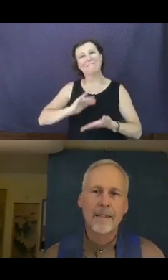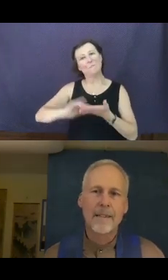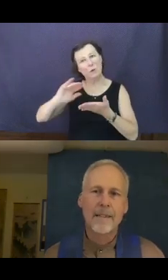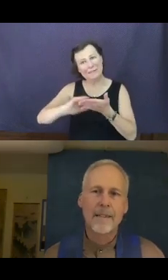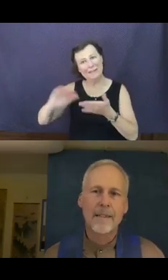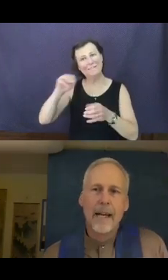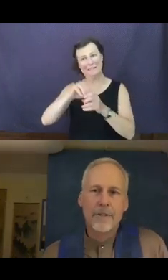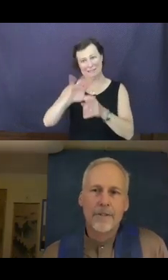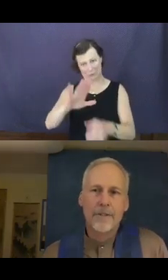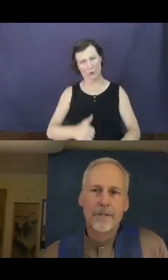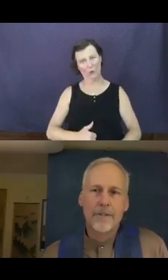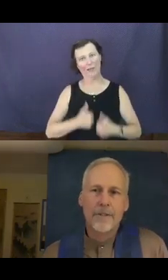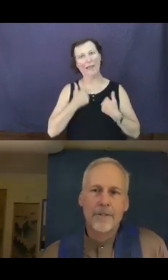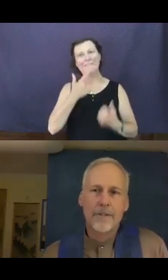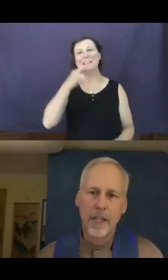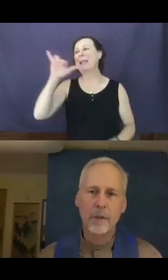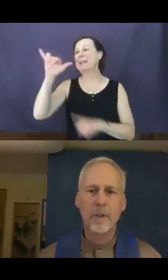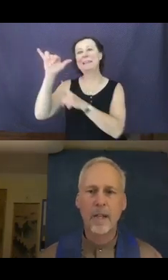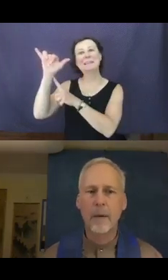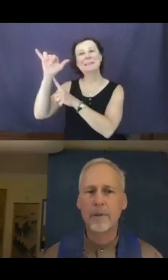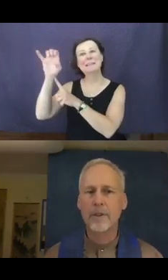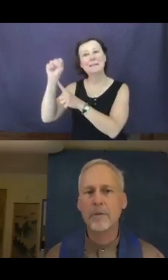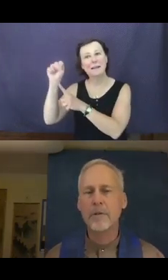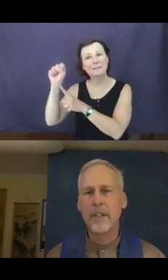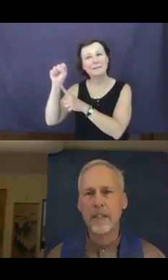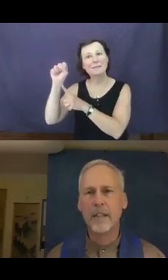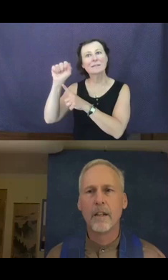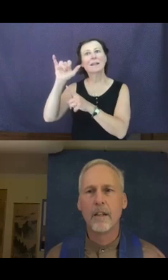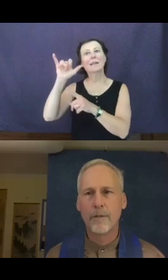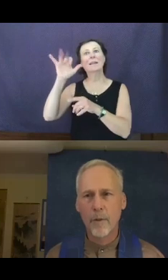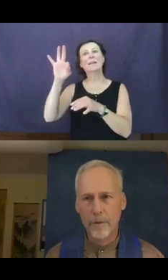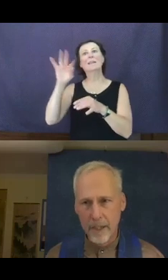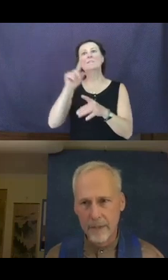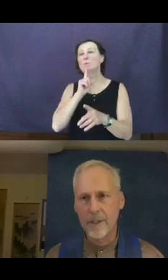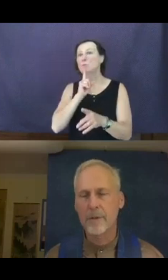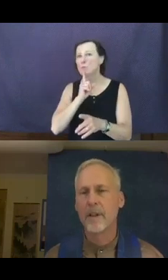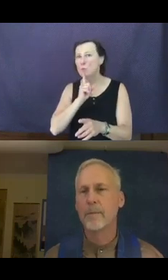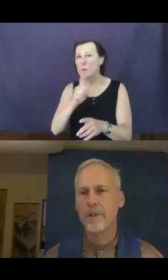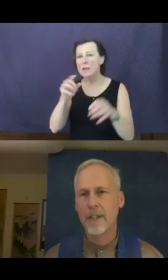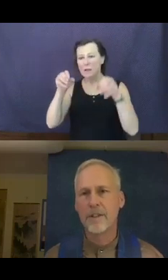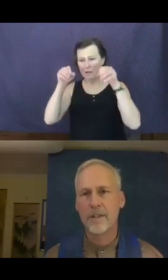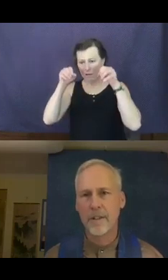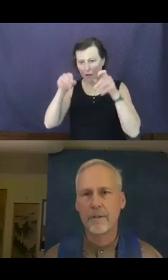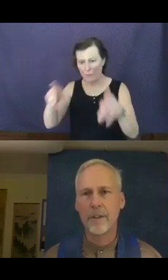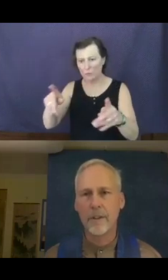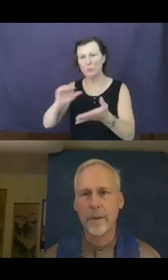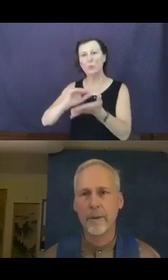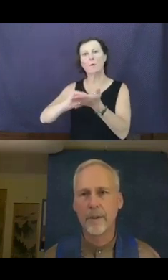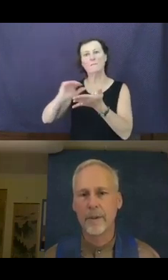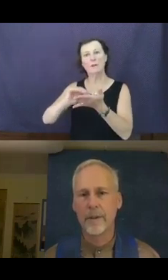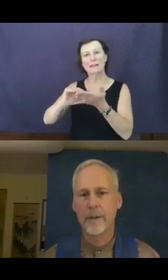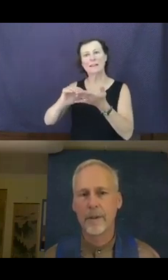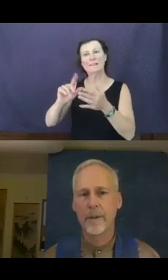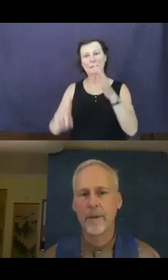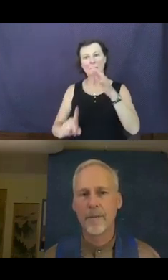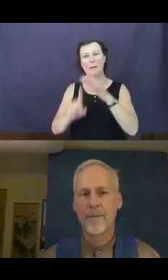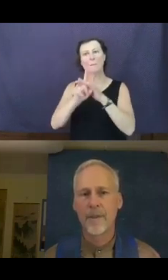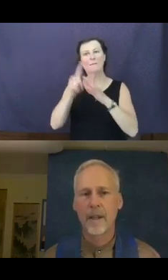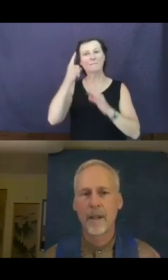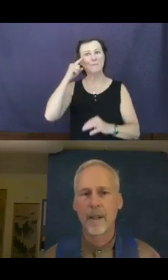Say 'yes' when a genuine opportunity for forgiveness presents itself to you.